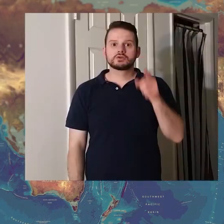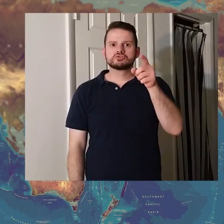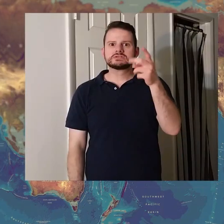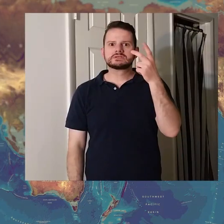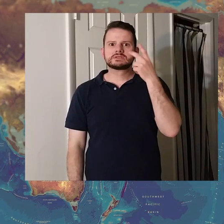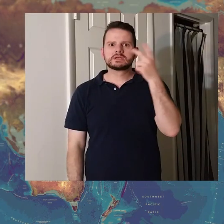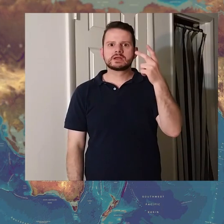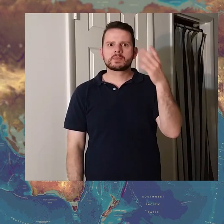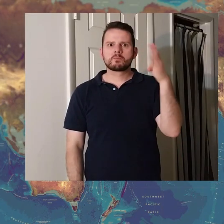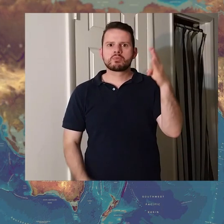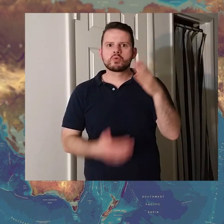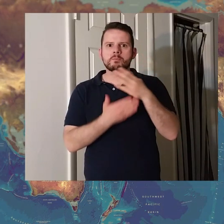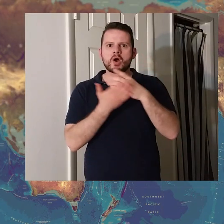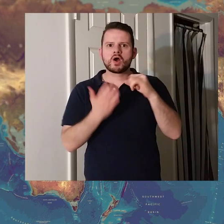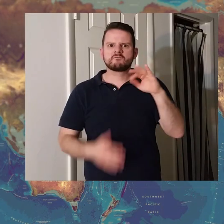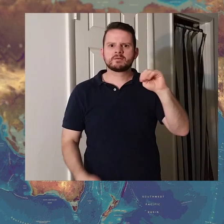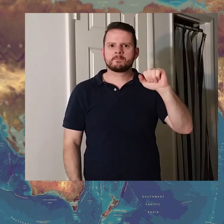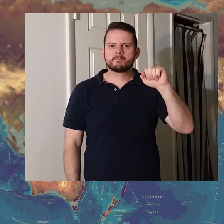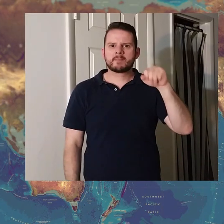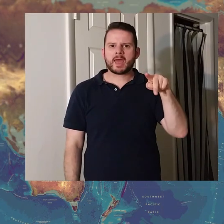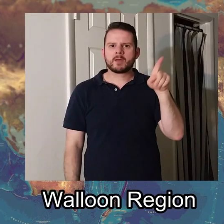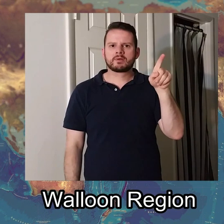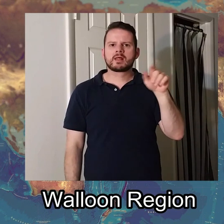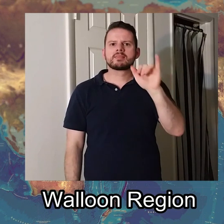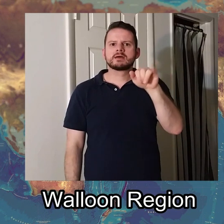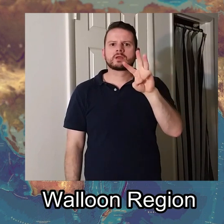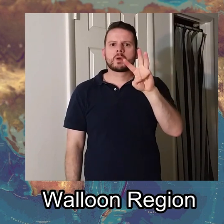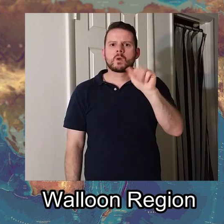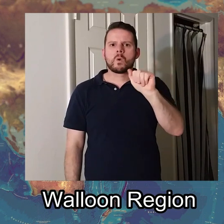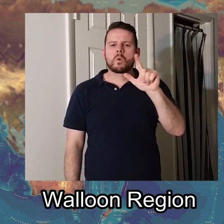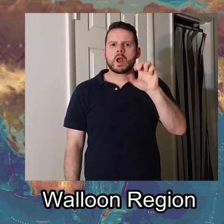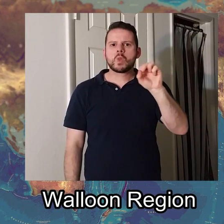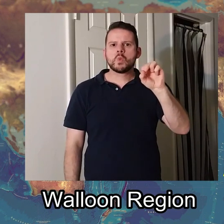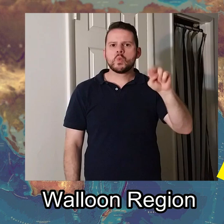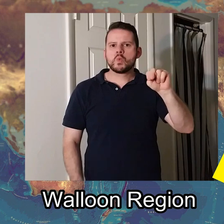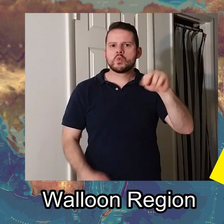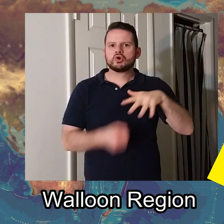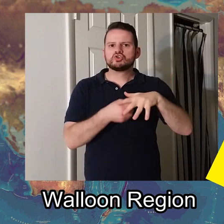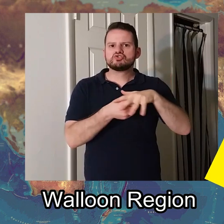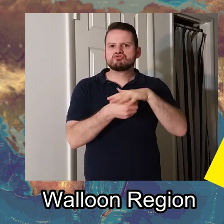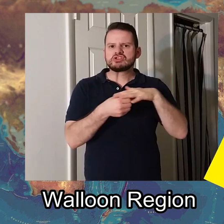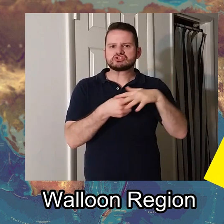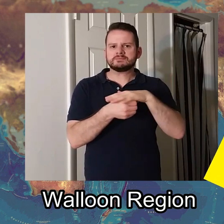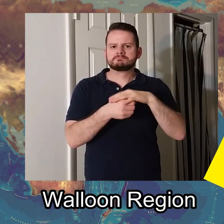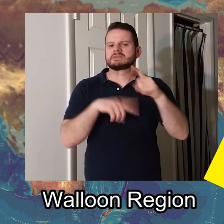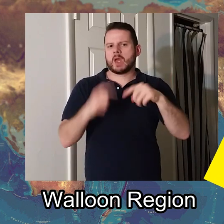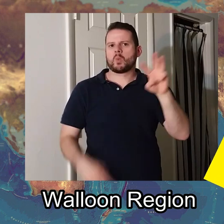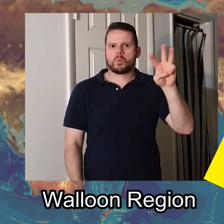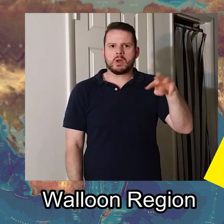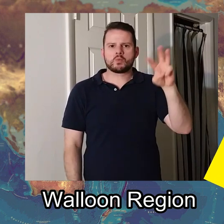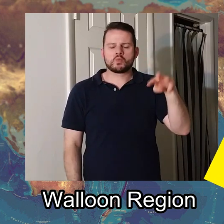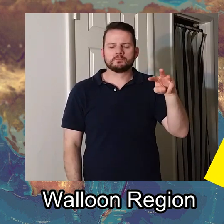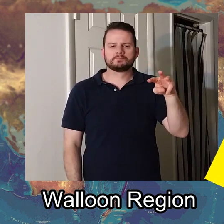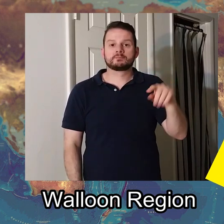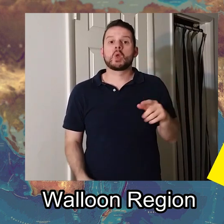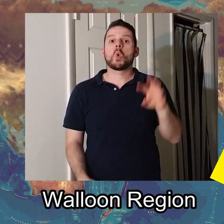You see the blue part of the map, that is the Walloon region. The sign for Walloon is...